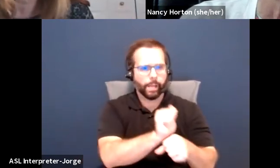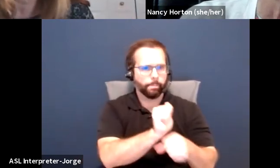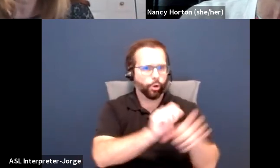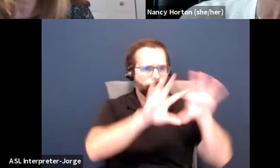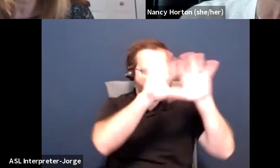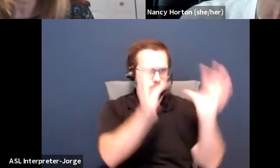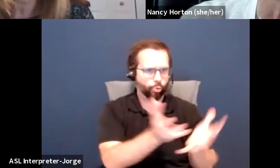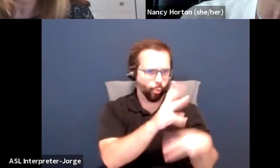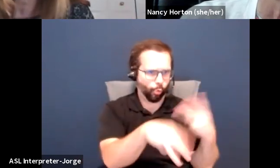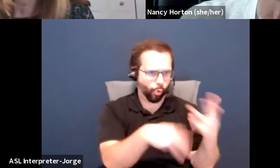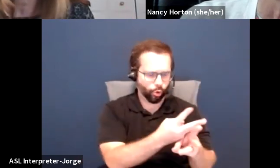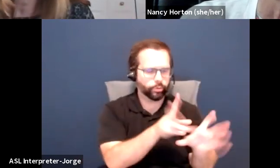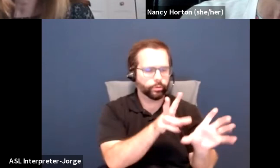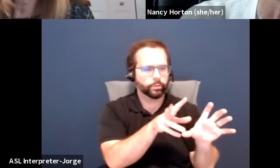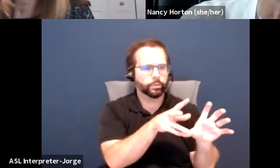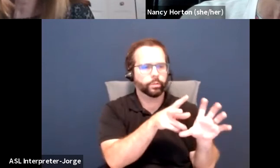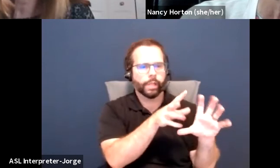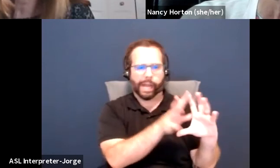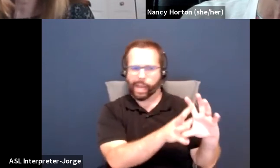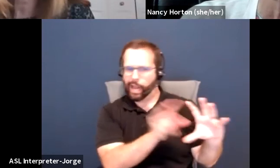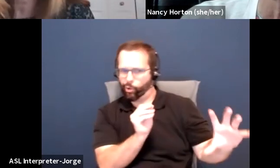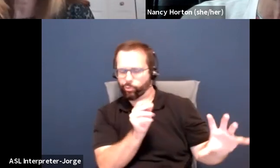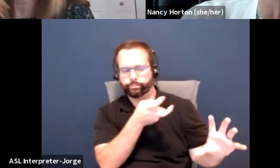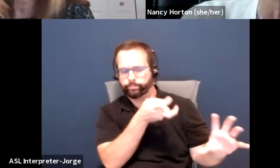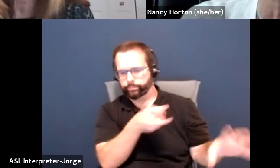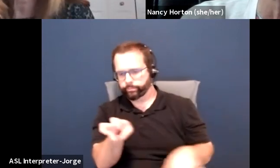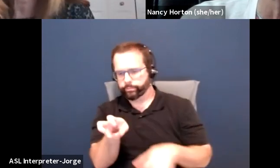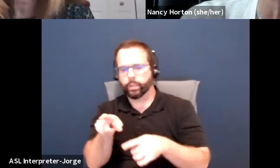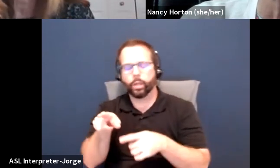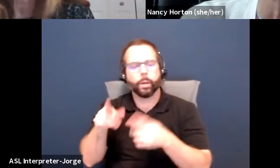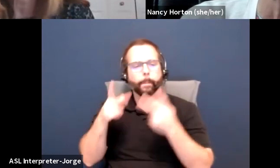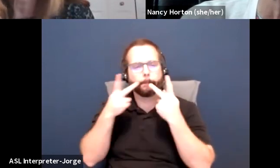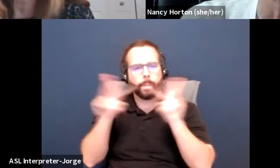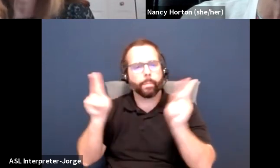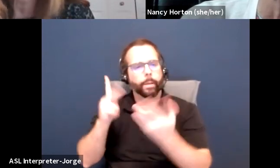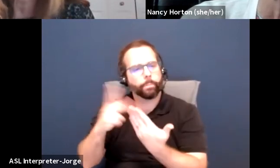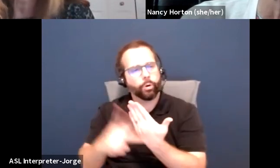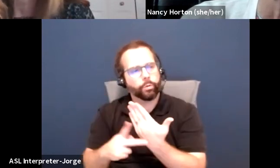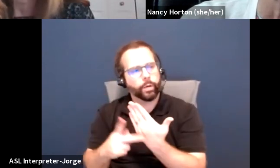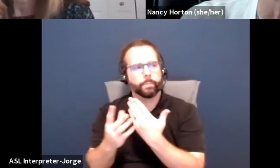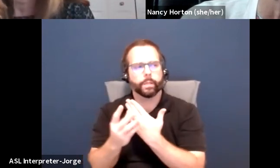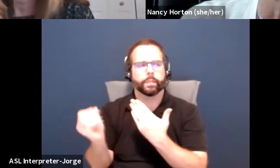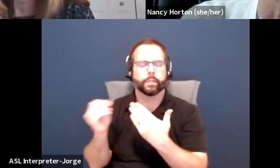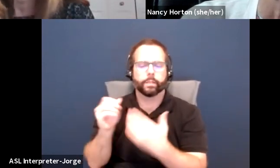please. Now we're going to transition out of the employment world and